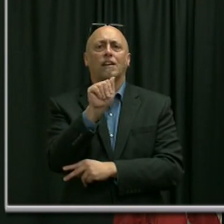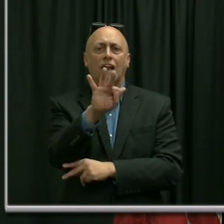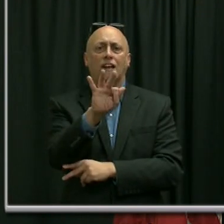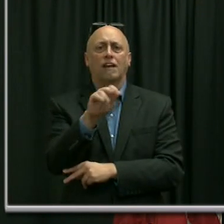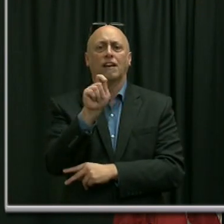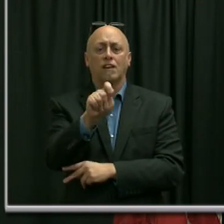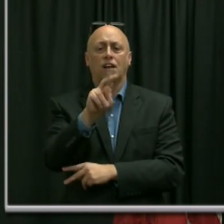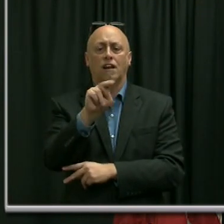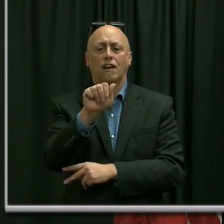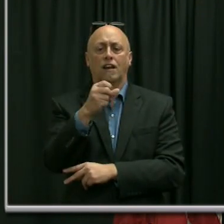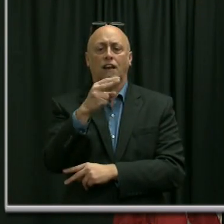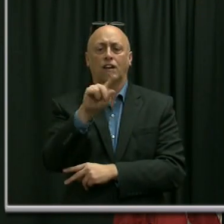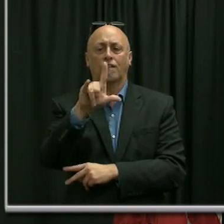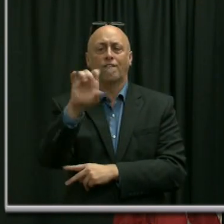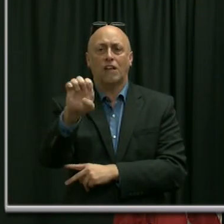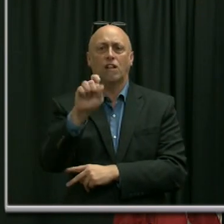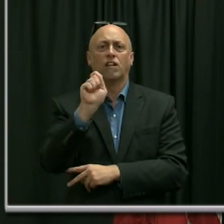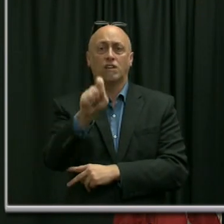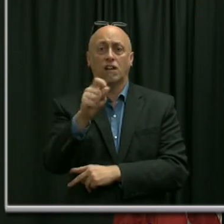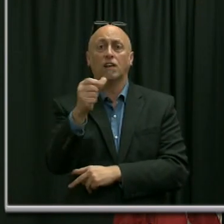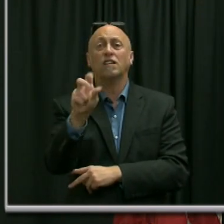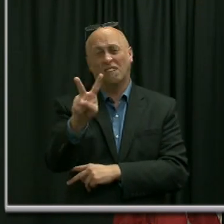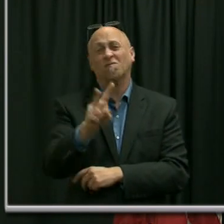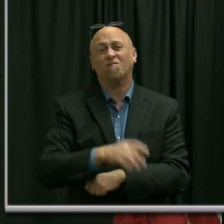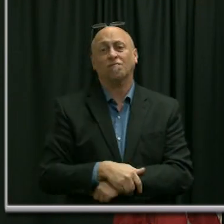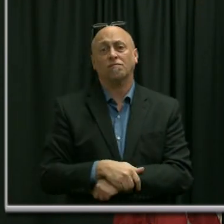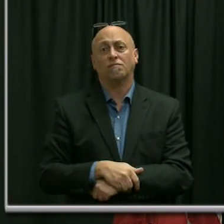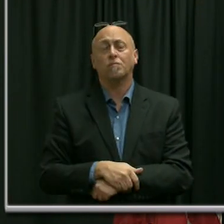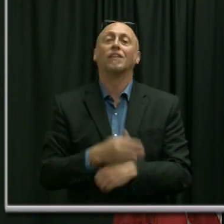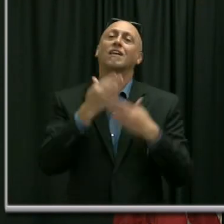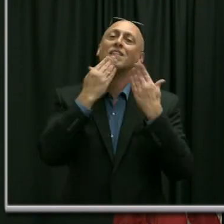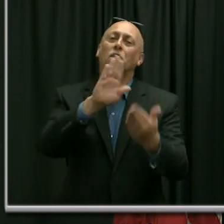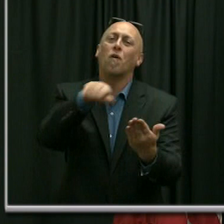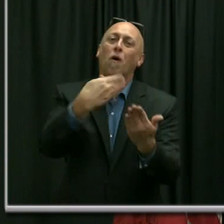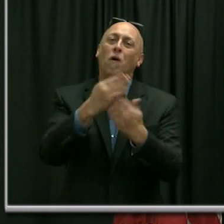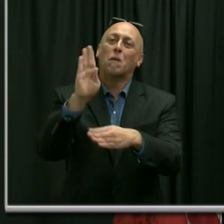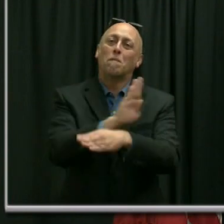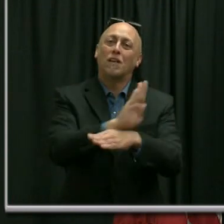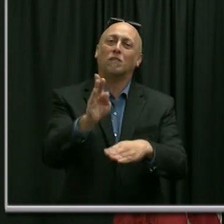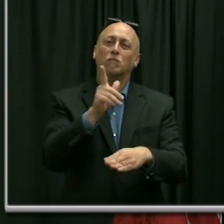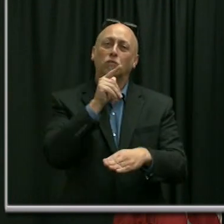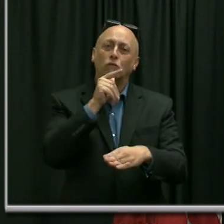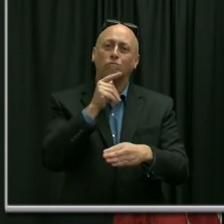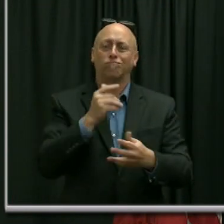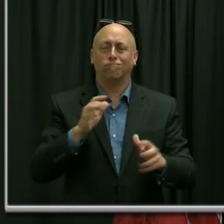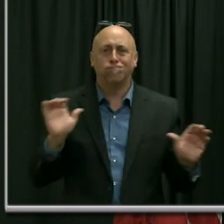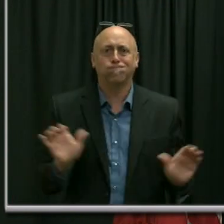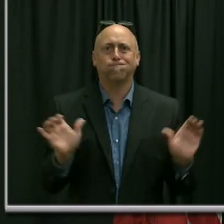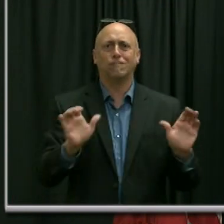NASHVILLE DOT GOV. I TRULY THANK THE MANY BUSINESS IN AND